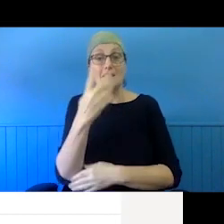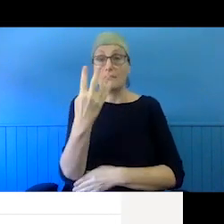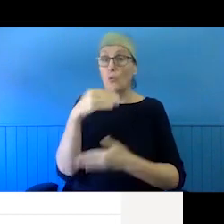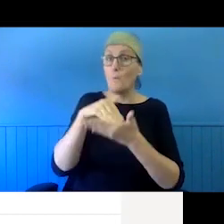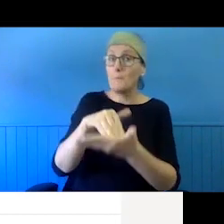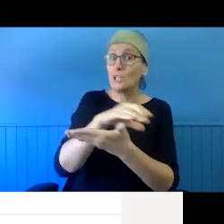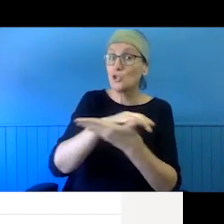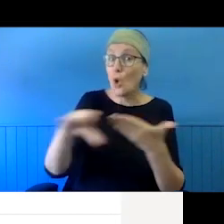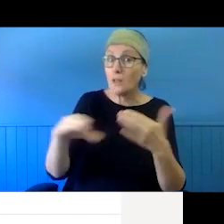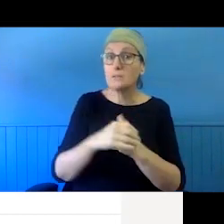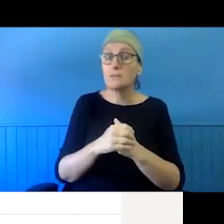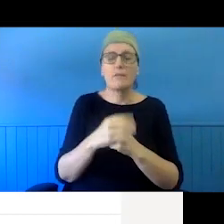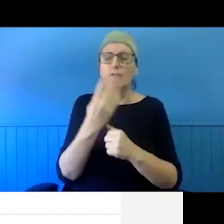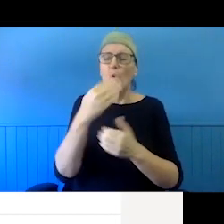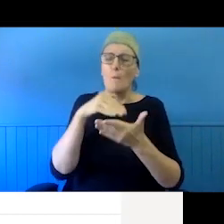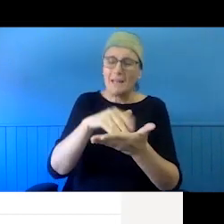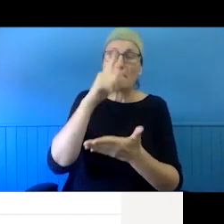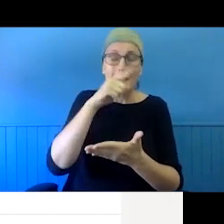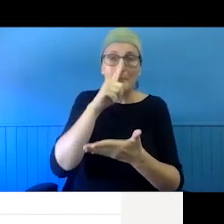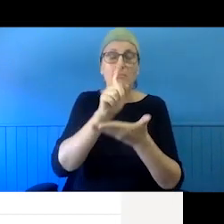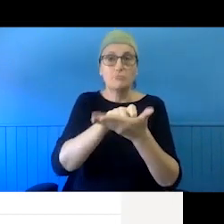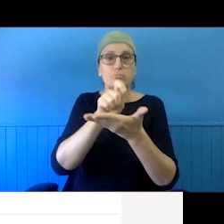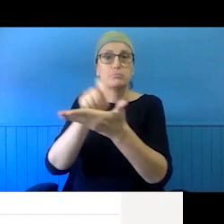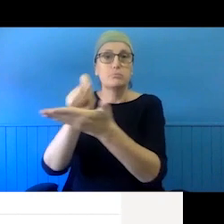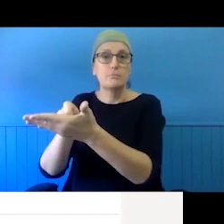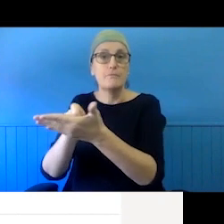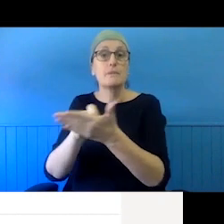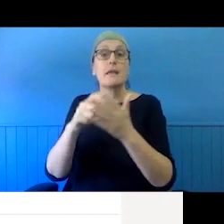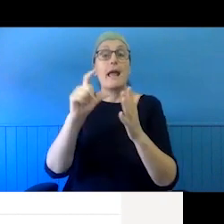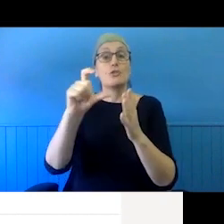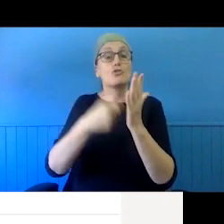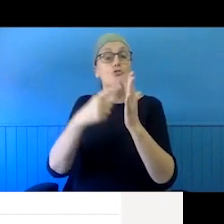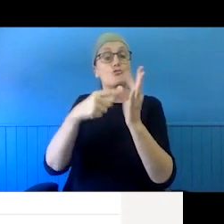creators is 20,000. In 2019 alone, Patreon said they were expecting to